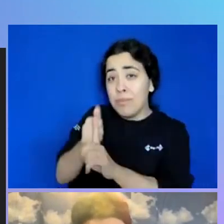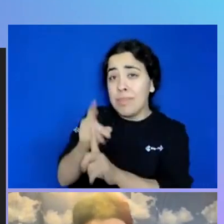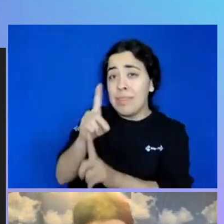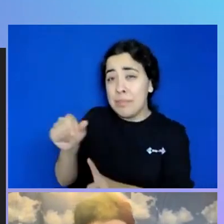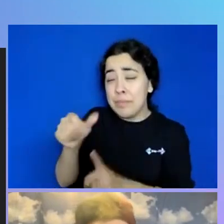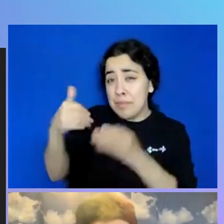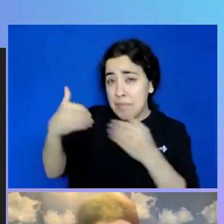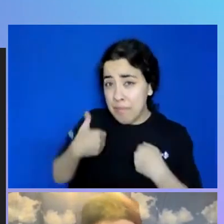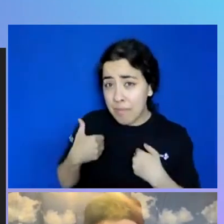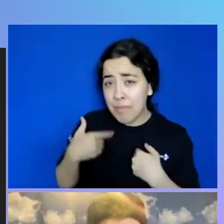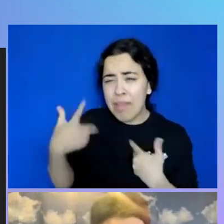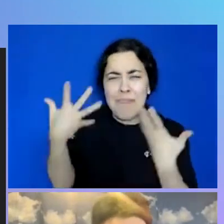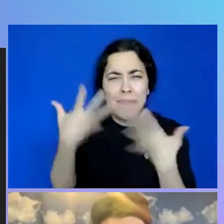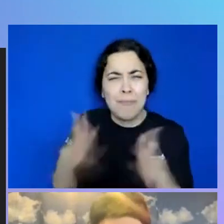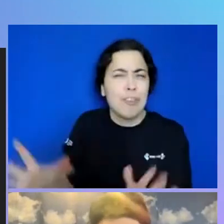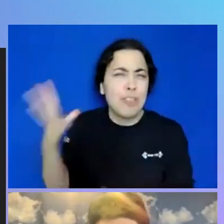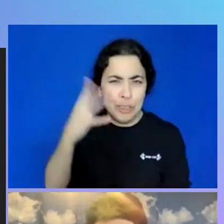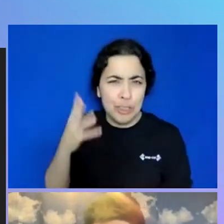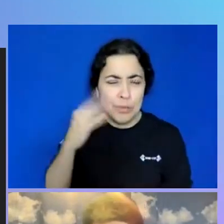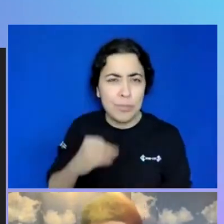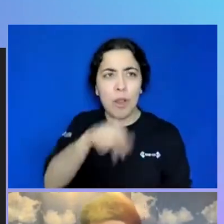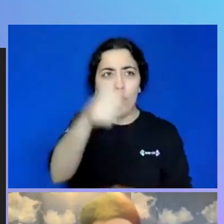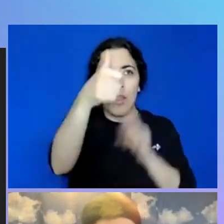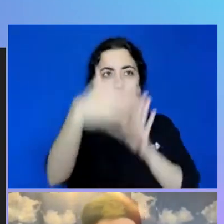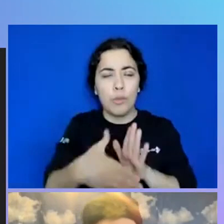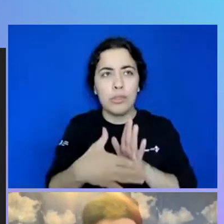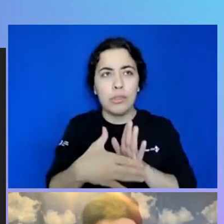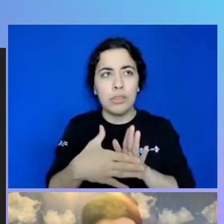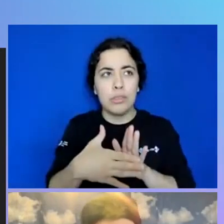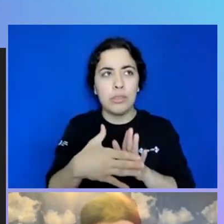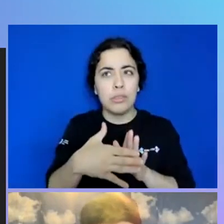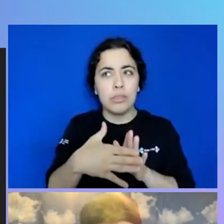for instance, I was interviewing